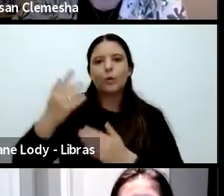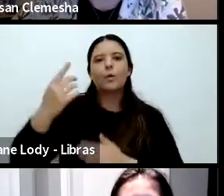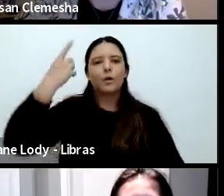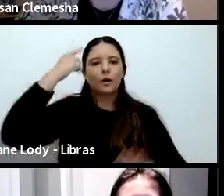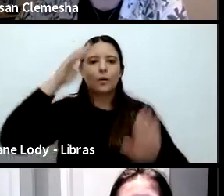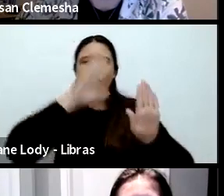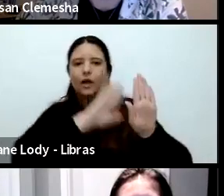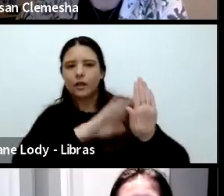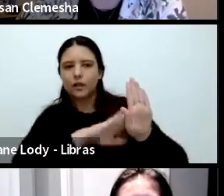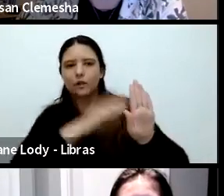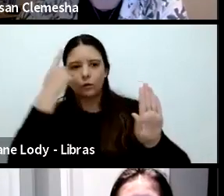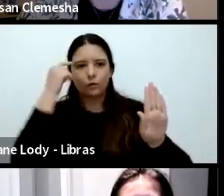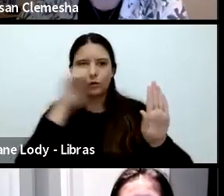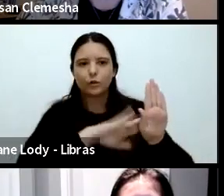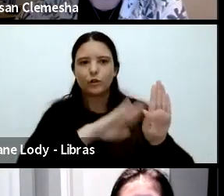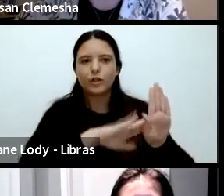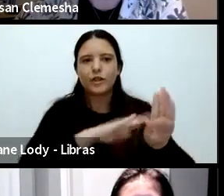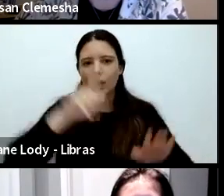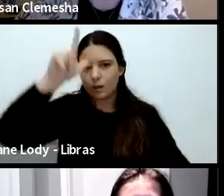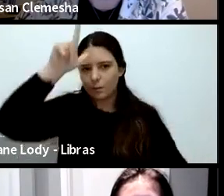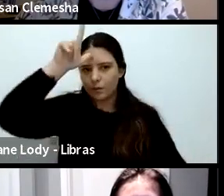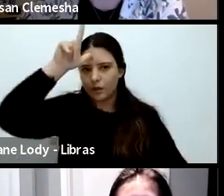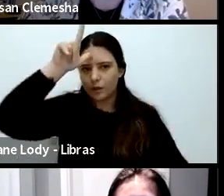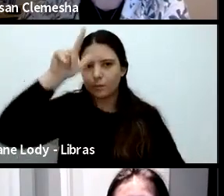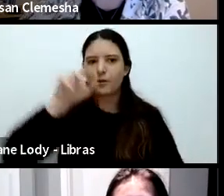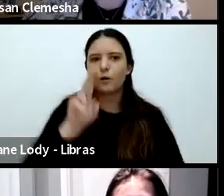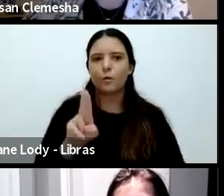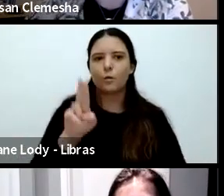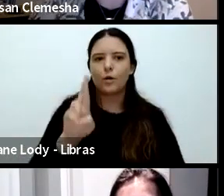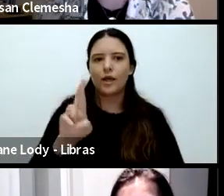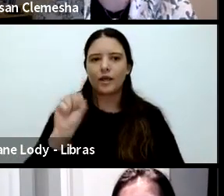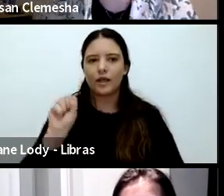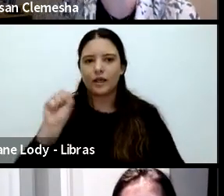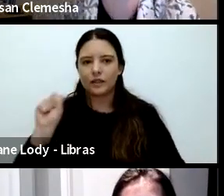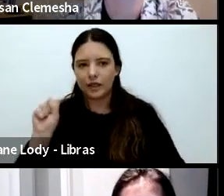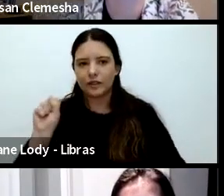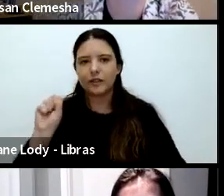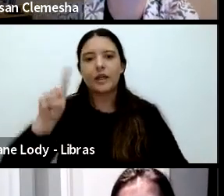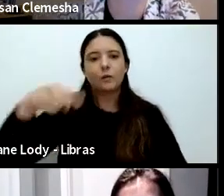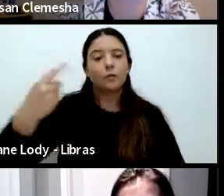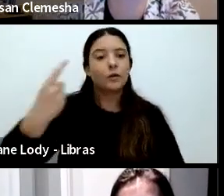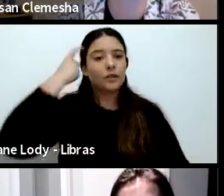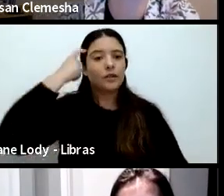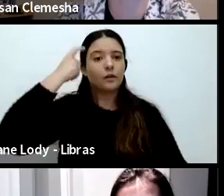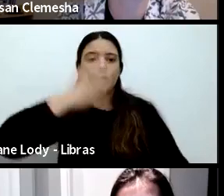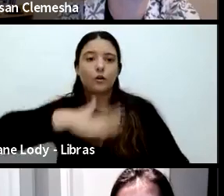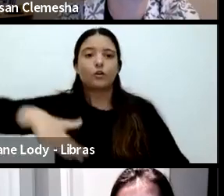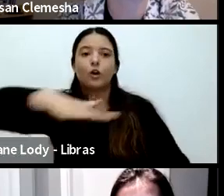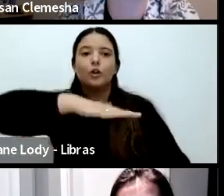and but tered through selfie ideology and but the promise of the Soviet Union was incredible. We're going to have a society with no social class difference